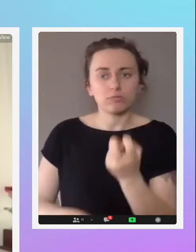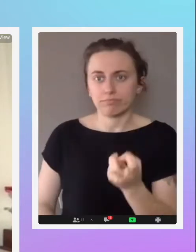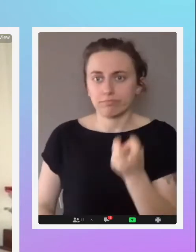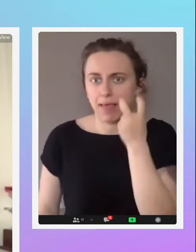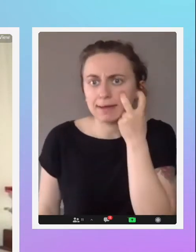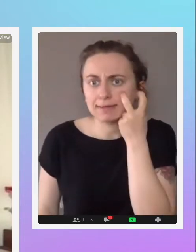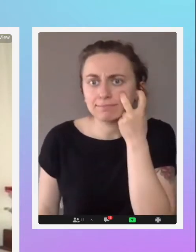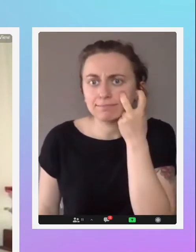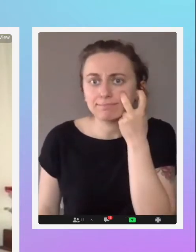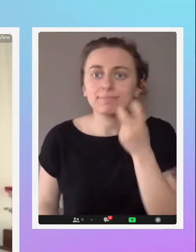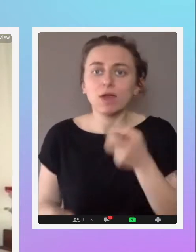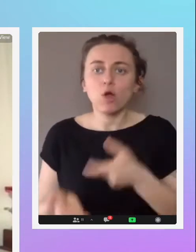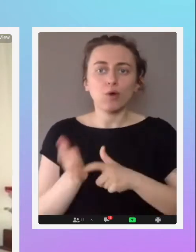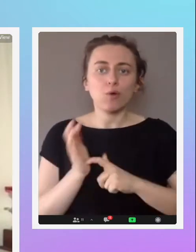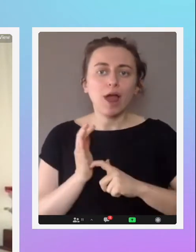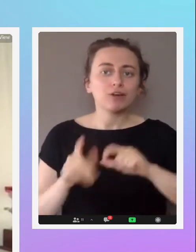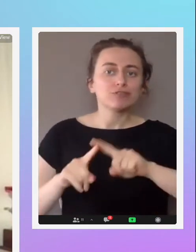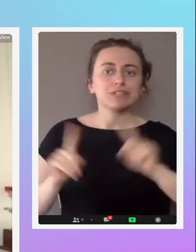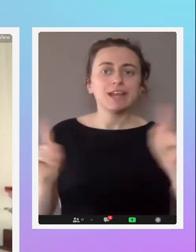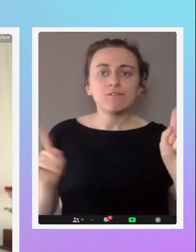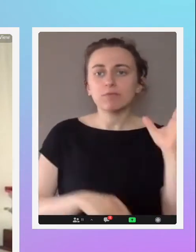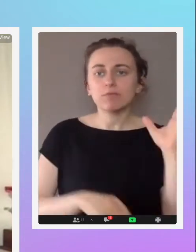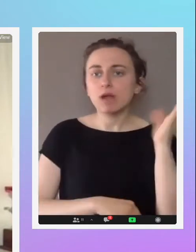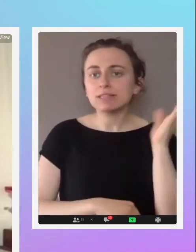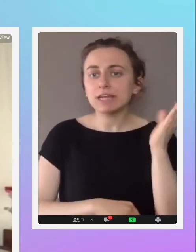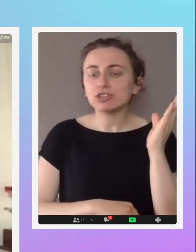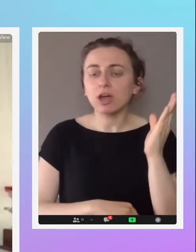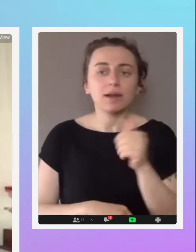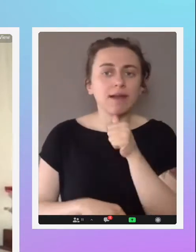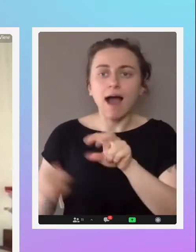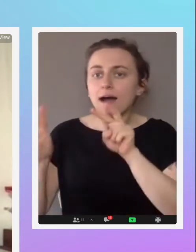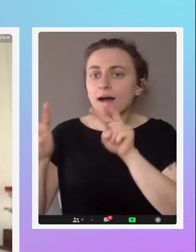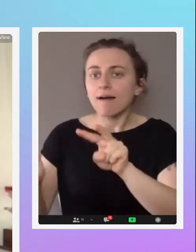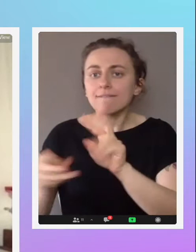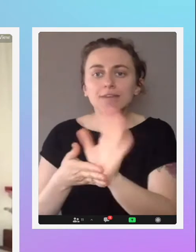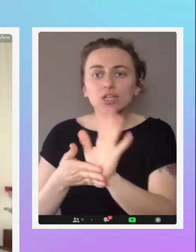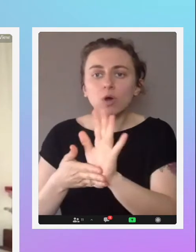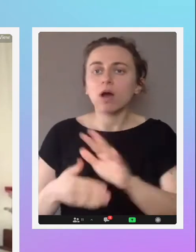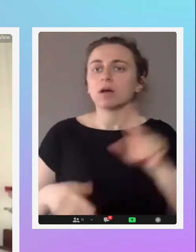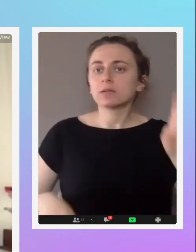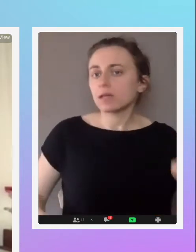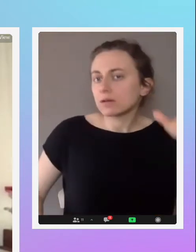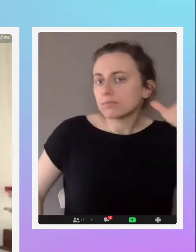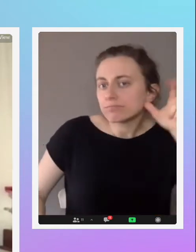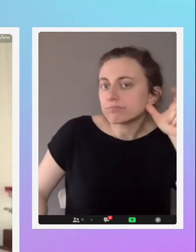specifically voiced presentation of the interface that they're trying to use.